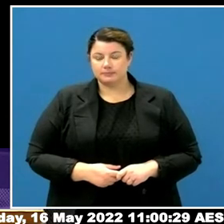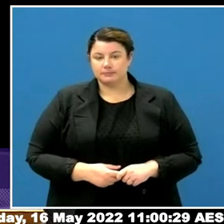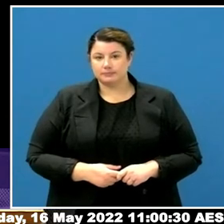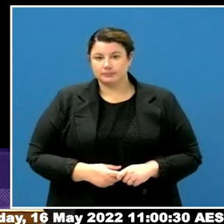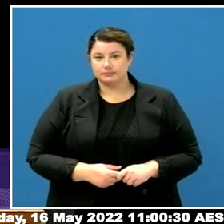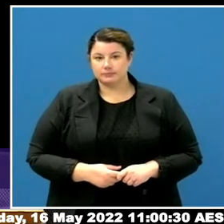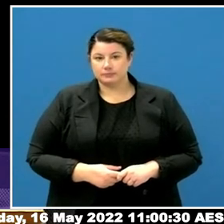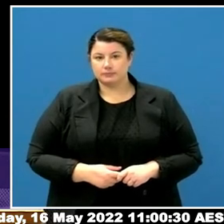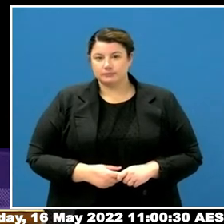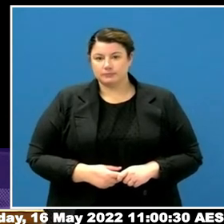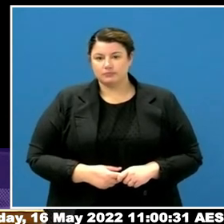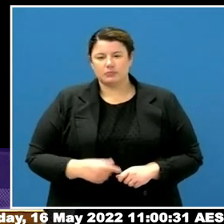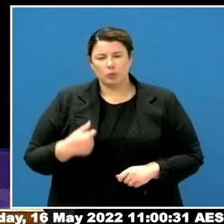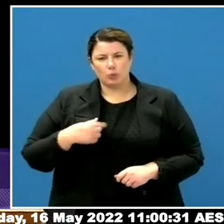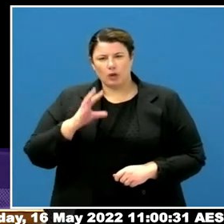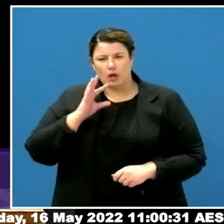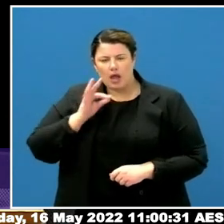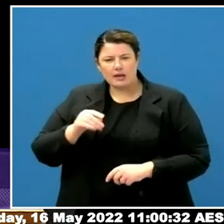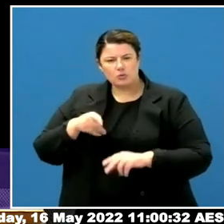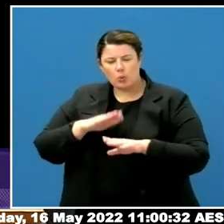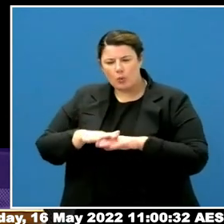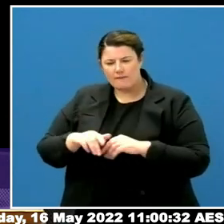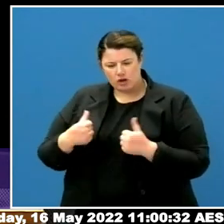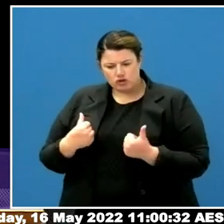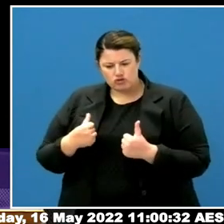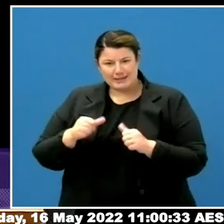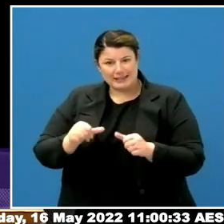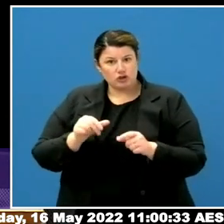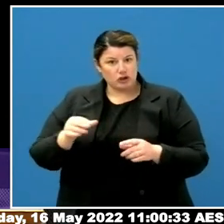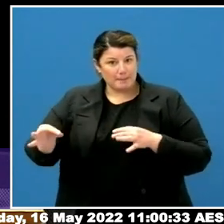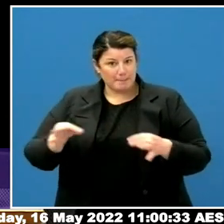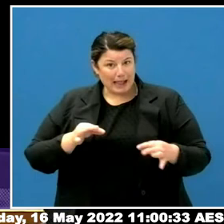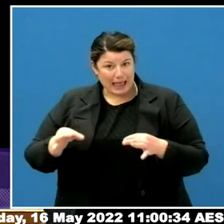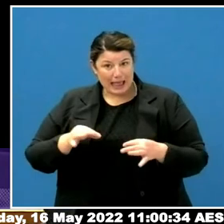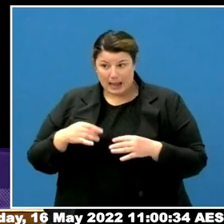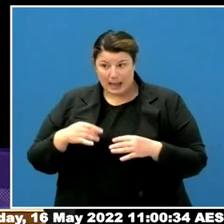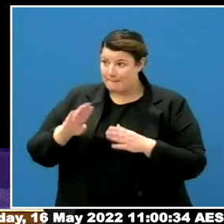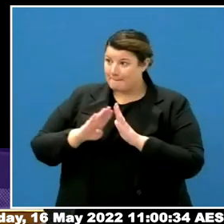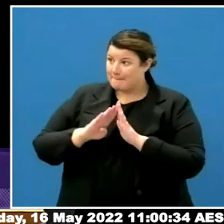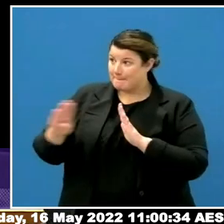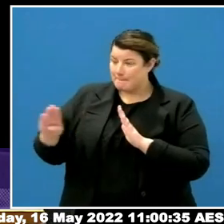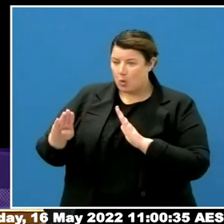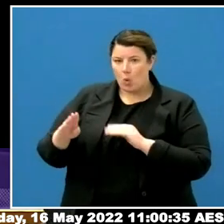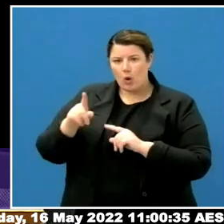Afford's strategic plans, the involvement of the Board in pursuing the organisation's